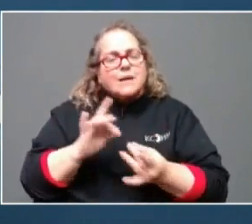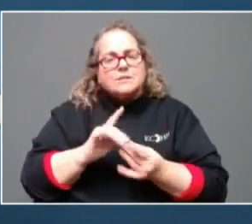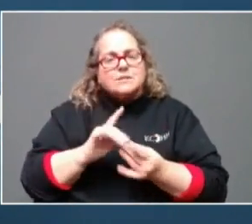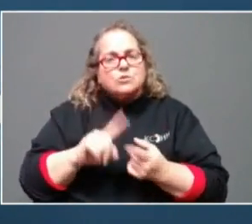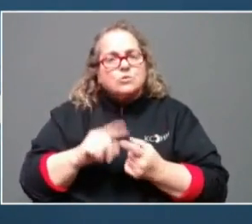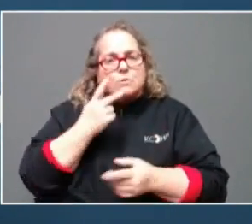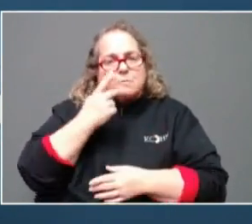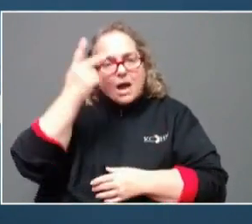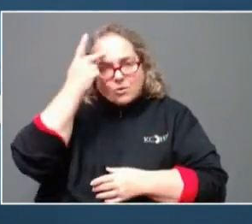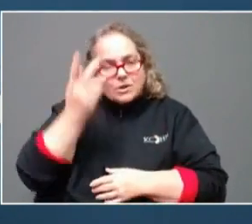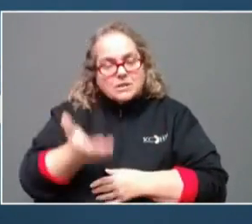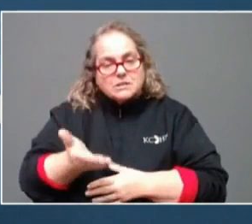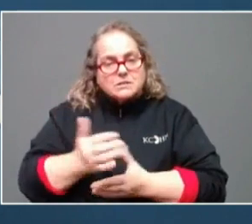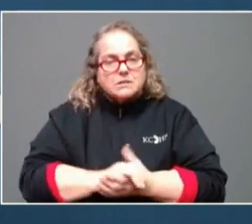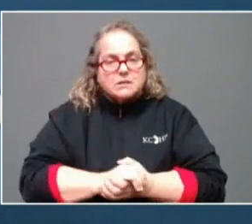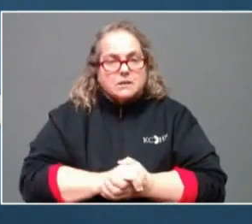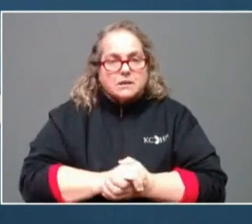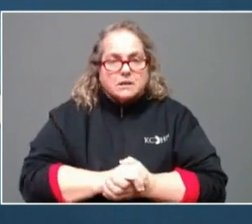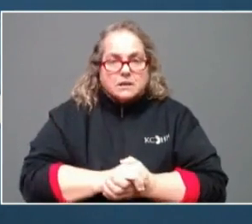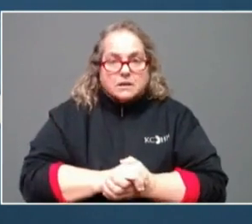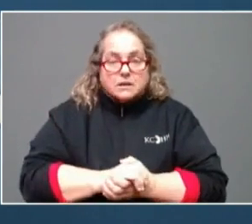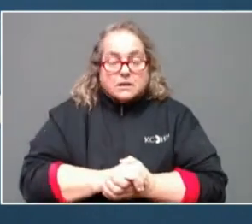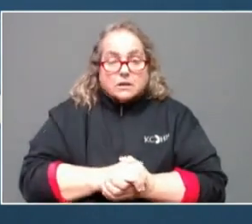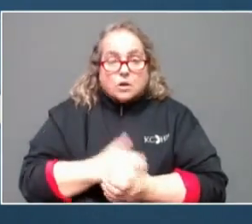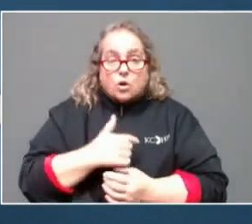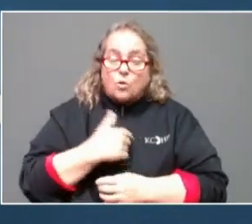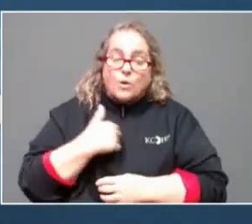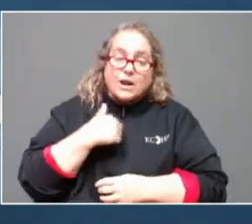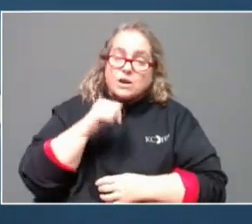Well, we don't necessarily anticipate adding more National Guards to